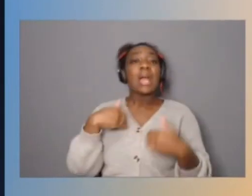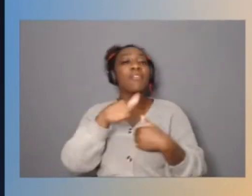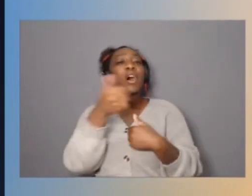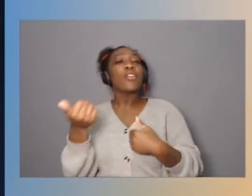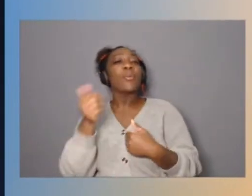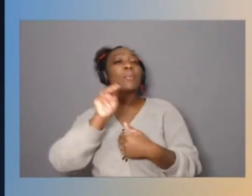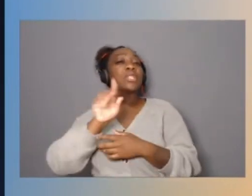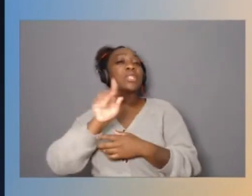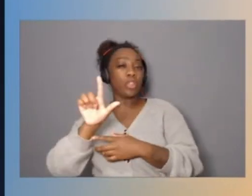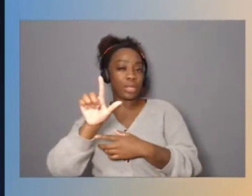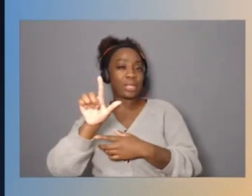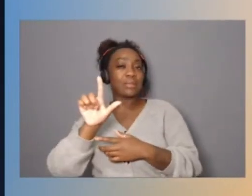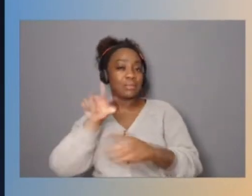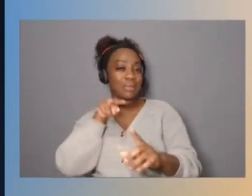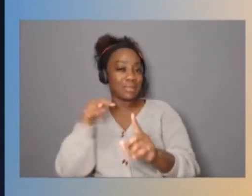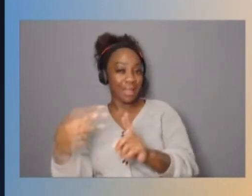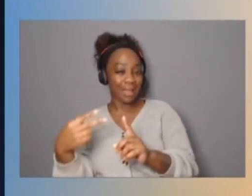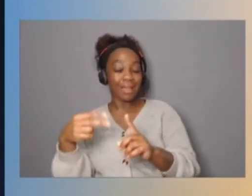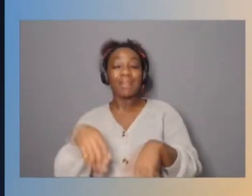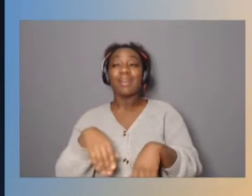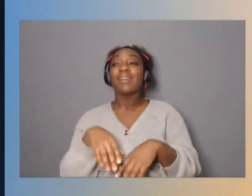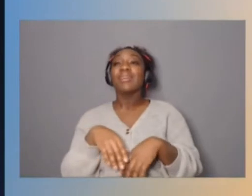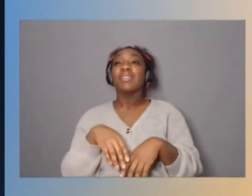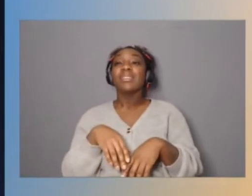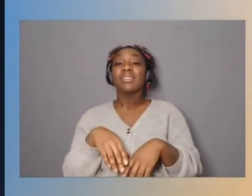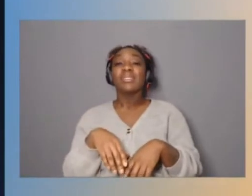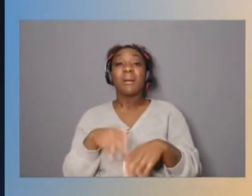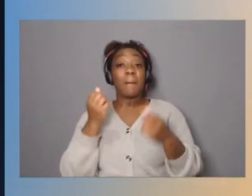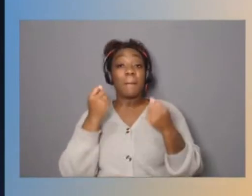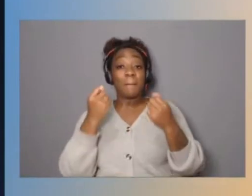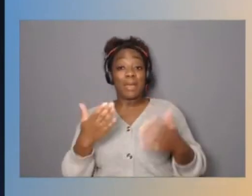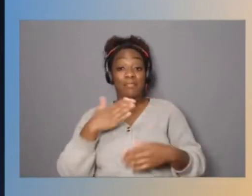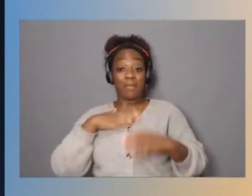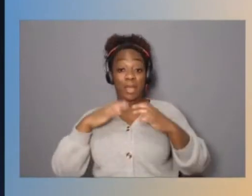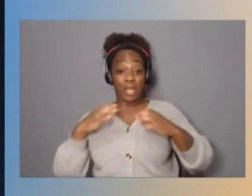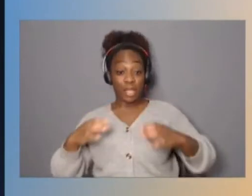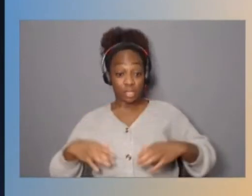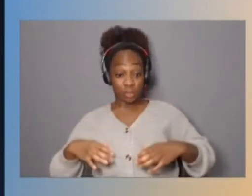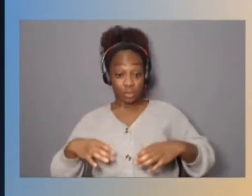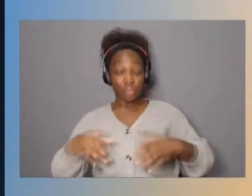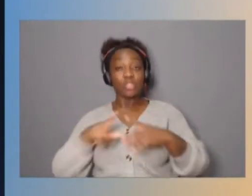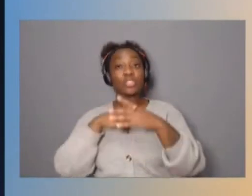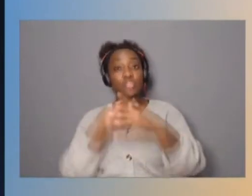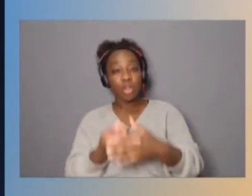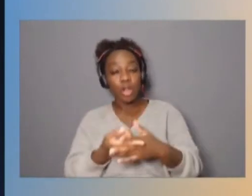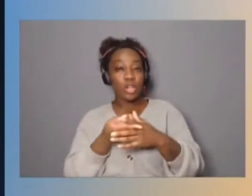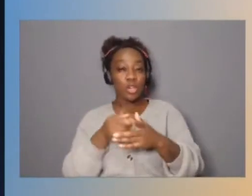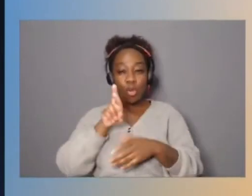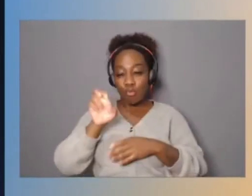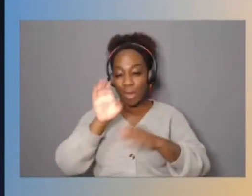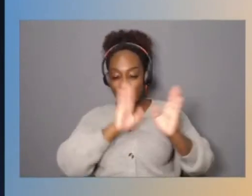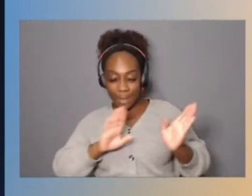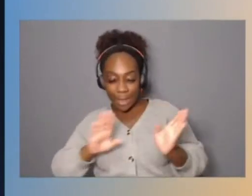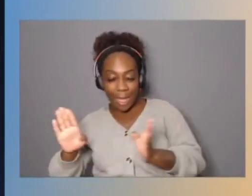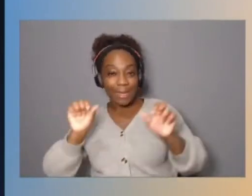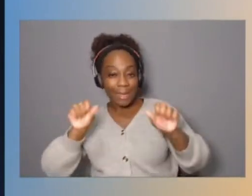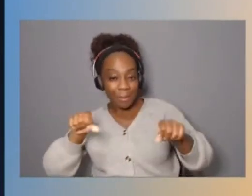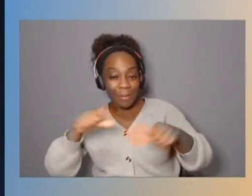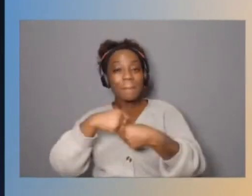And so on the ML side, a lot of my customers are turning to deep learning capabilities to make their applications smarter with voice recognition,